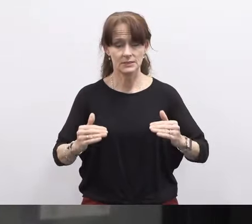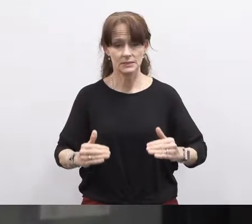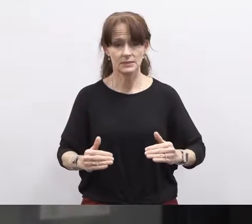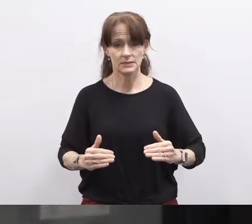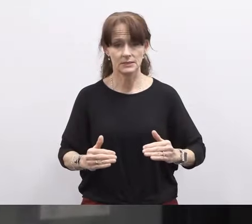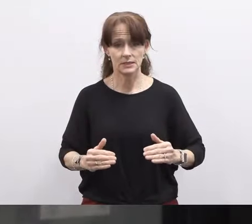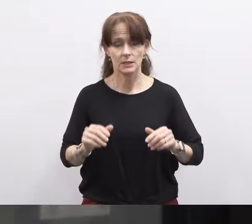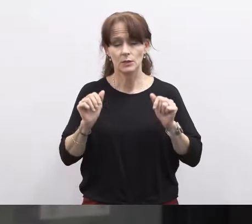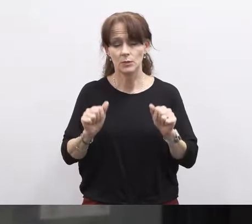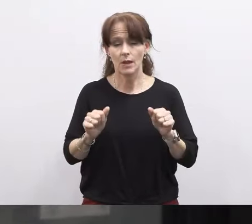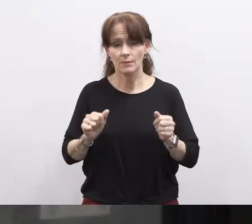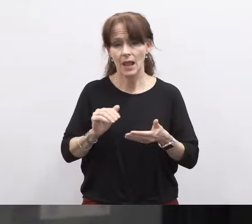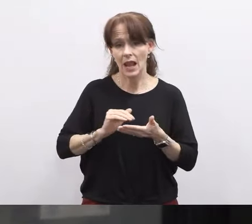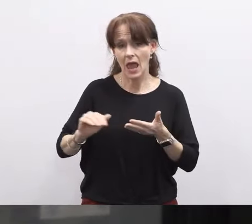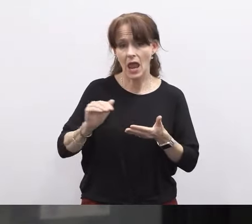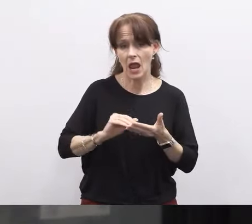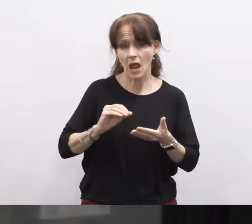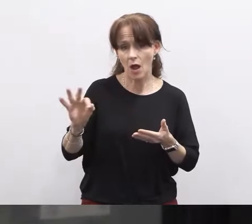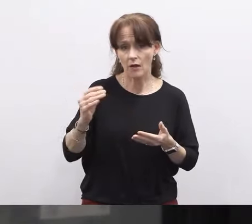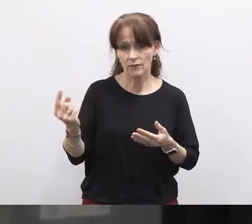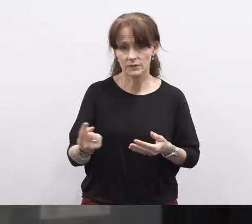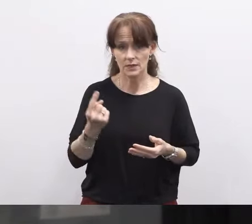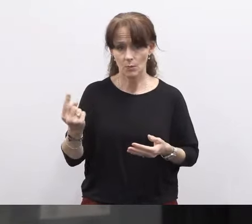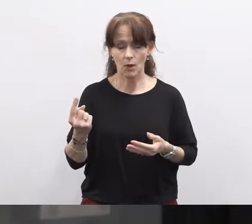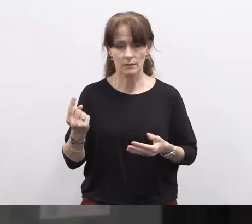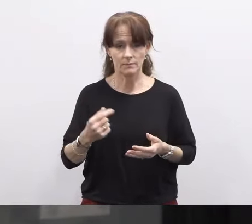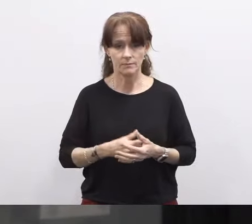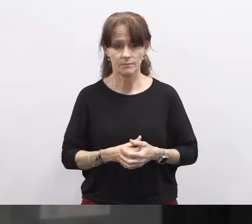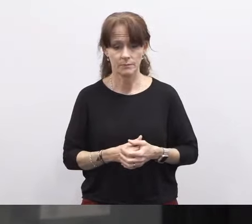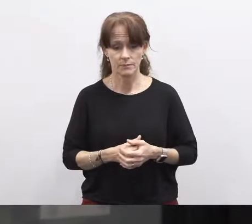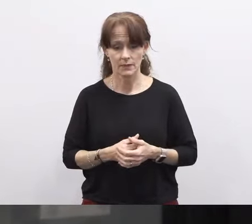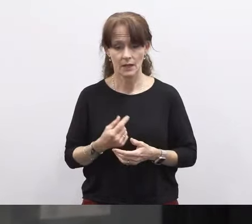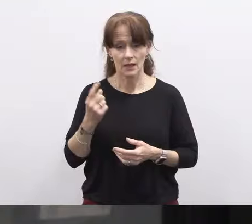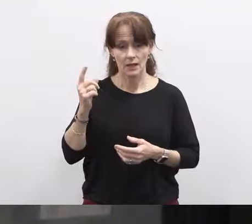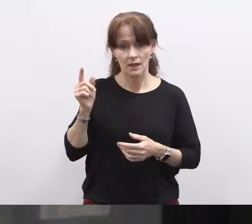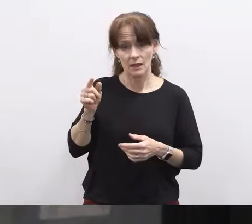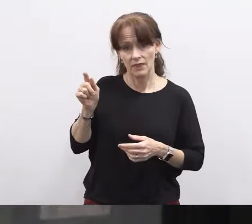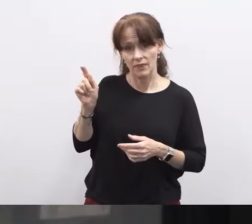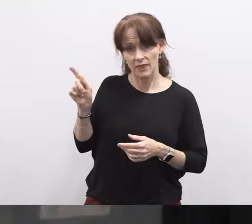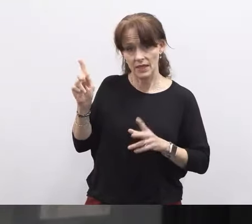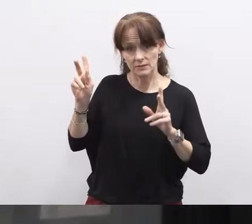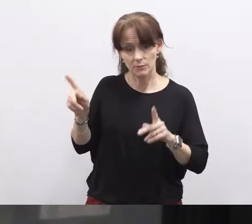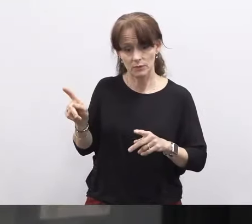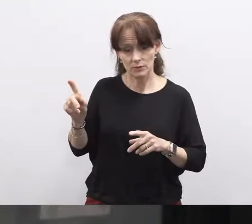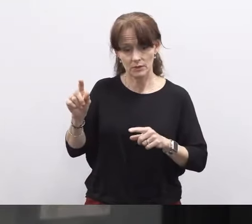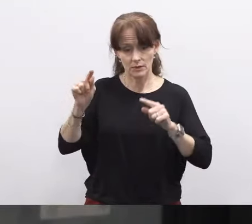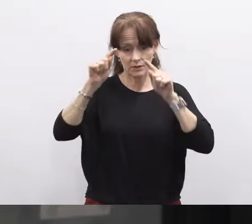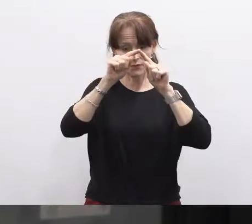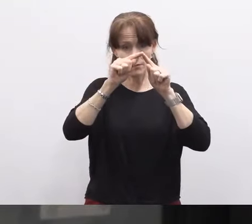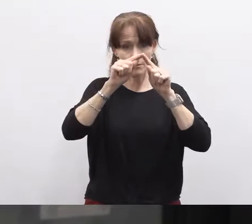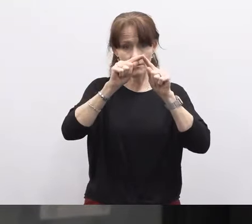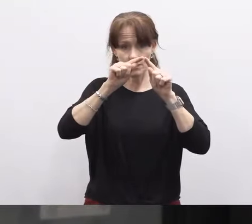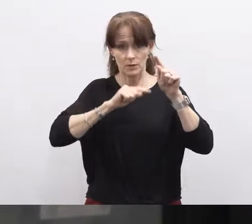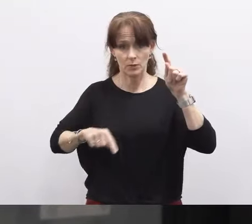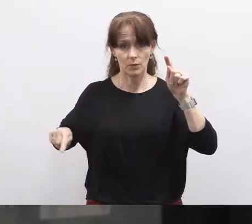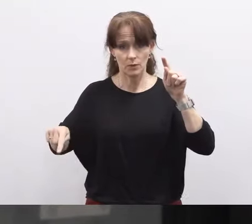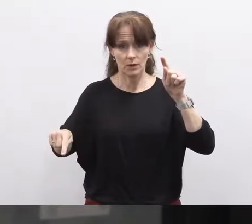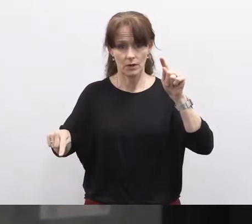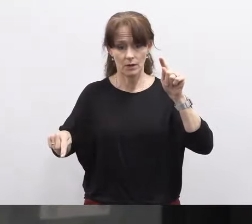in order to lay somebody off. This person jumped from here all the way down here.